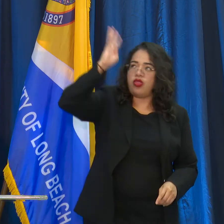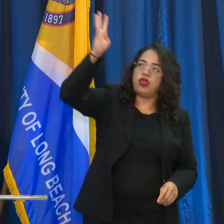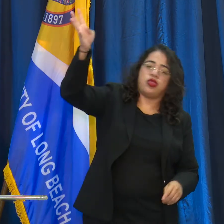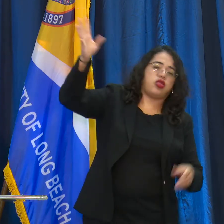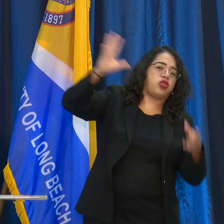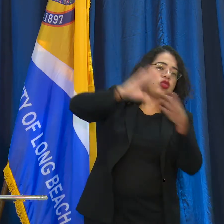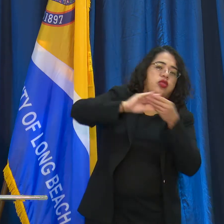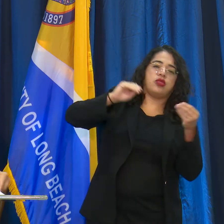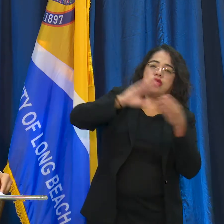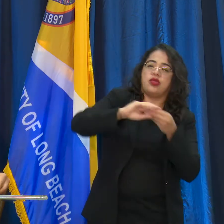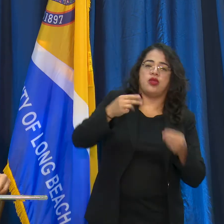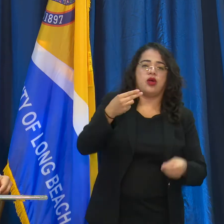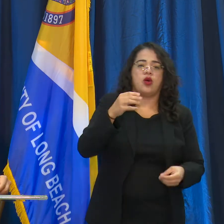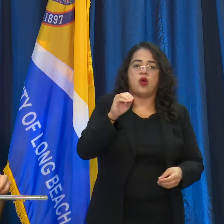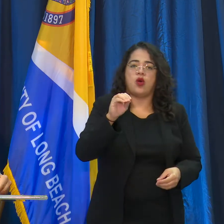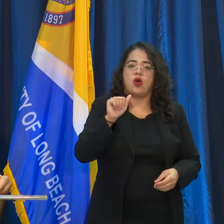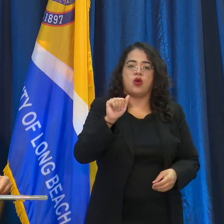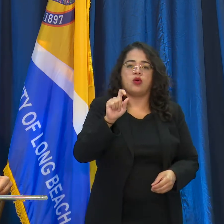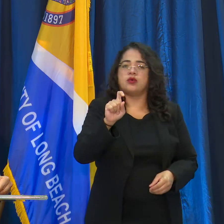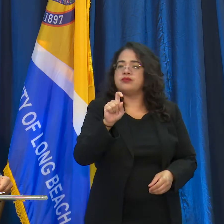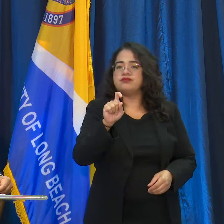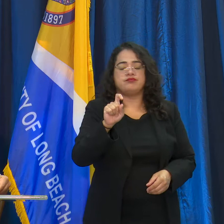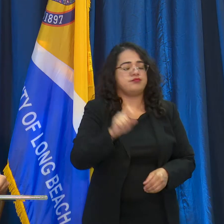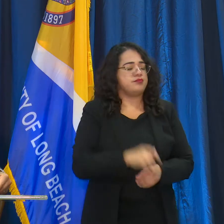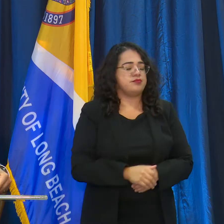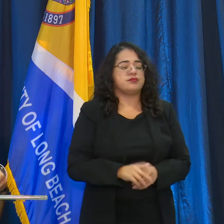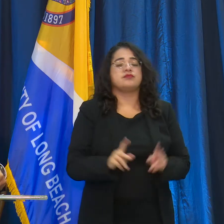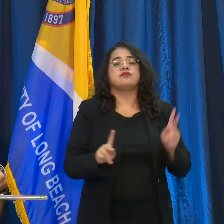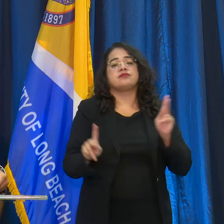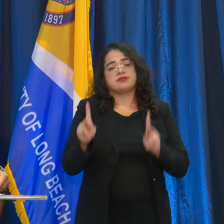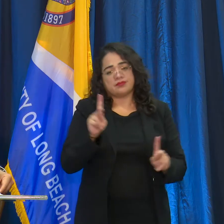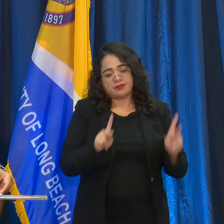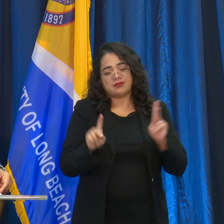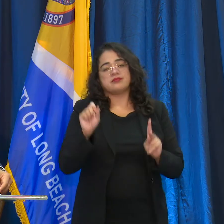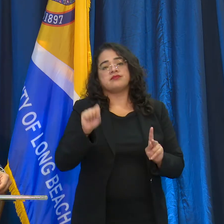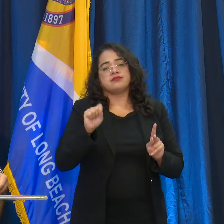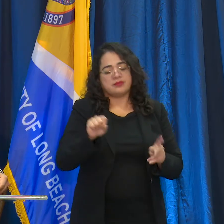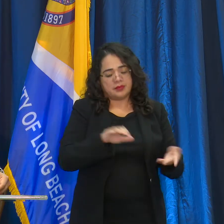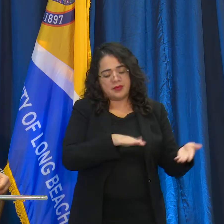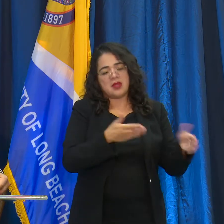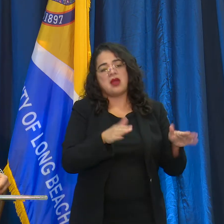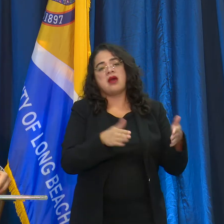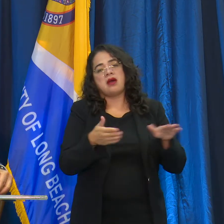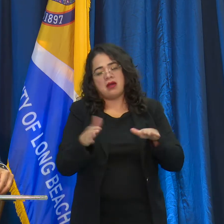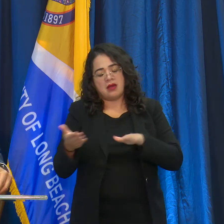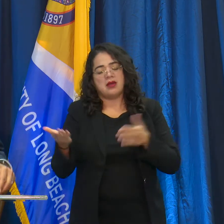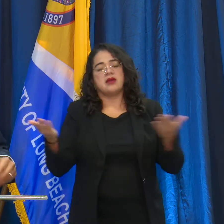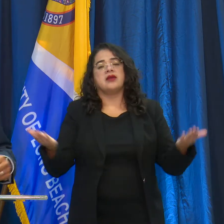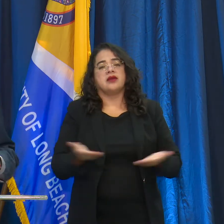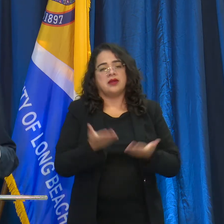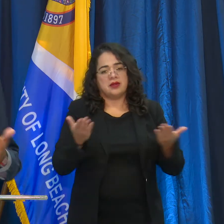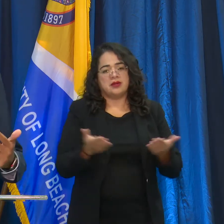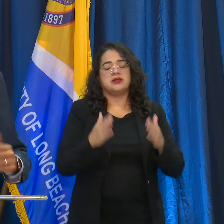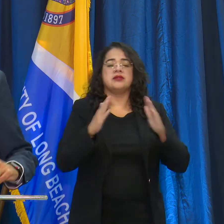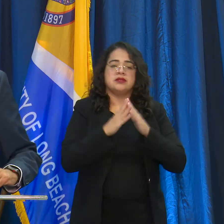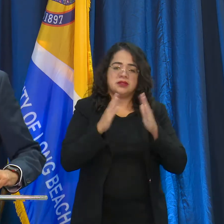It is causing individuals to lose their lives every single day in our city, and I hope we can continue to move forward